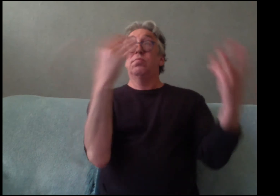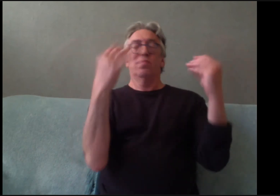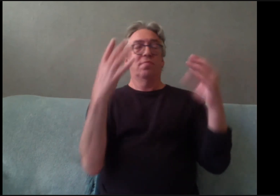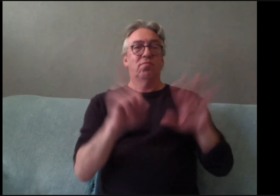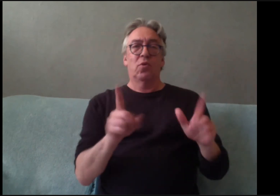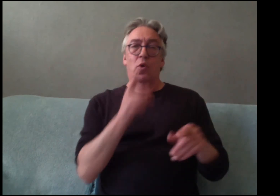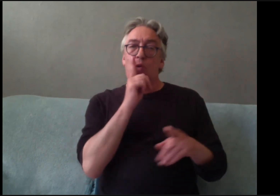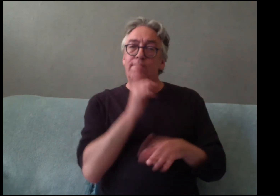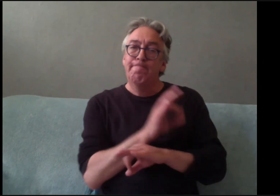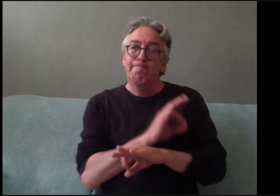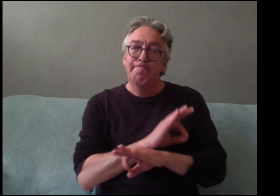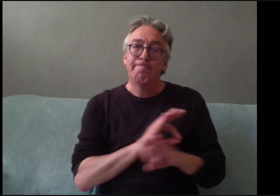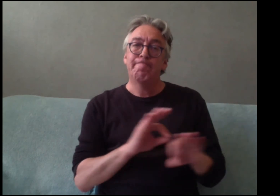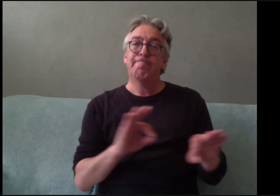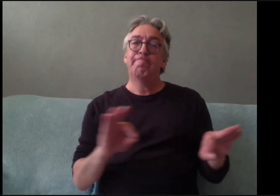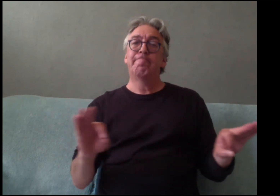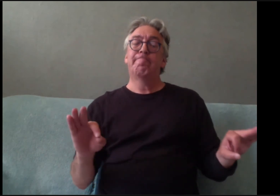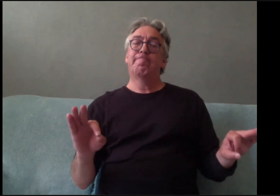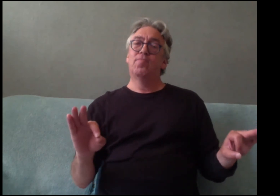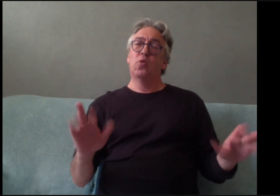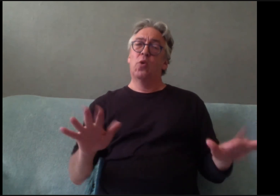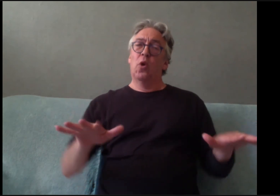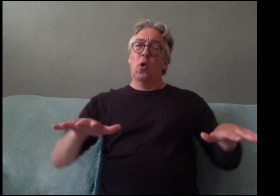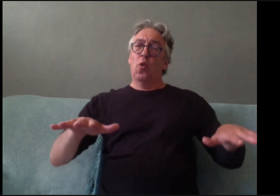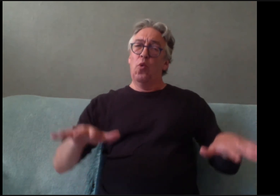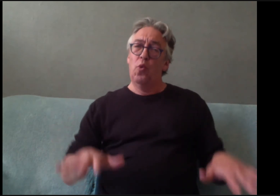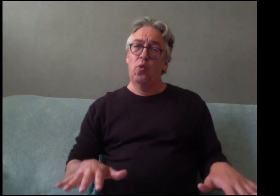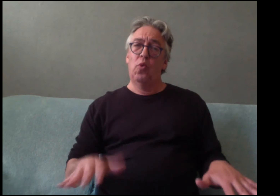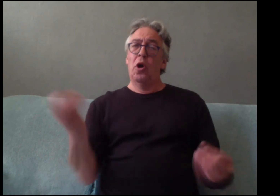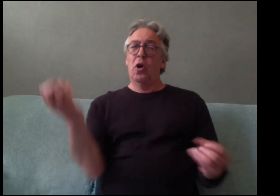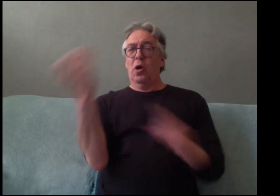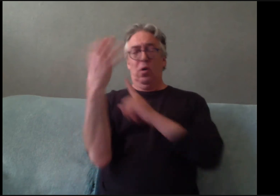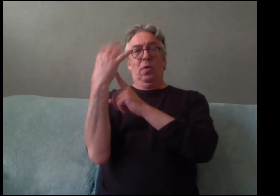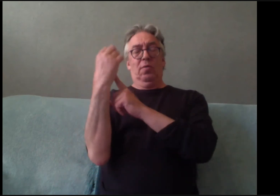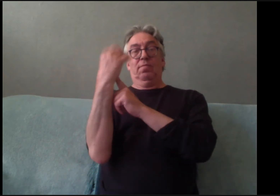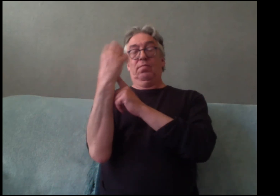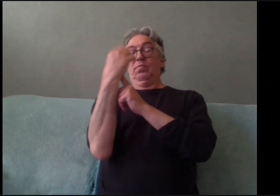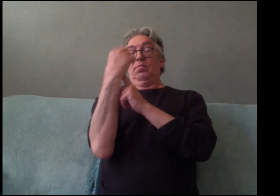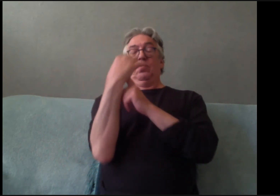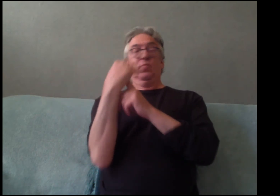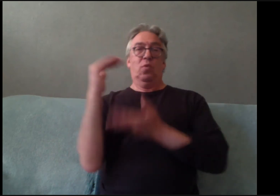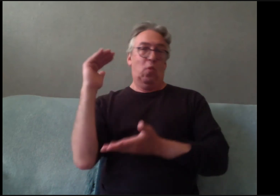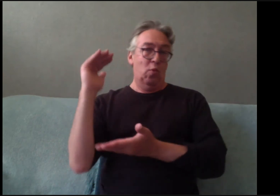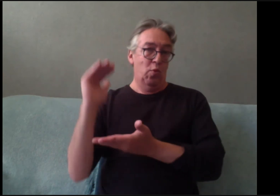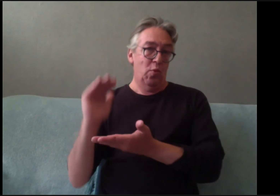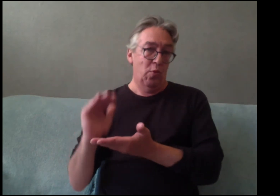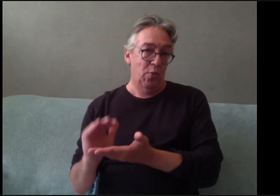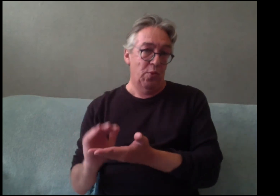So, of course, we, like all our colleagues, we're particularly concerned about the follow-up